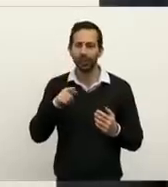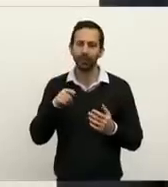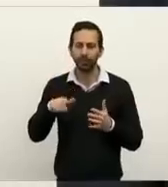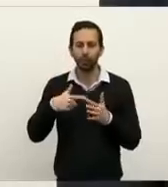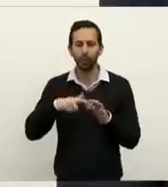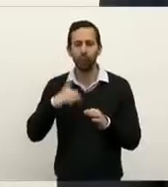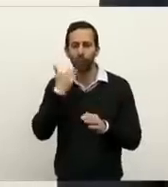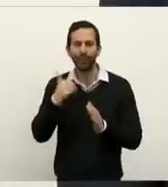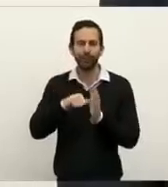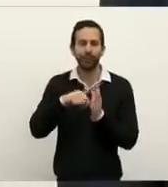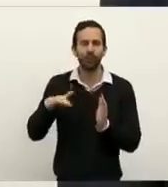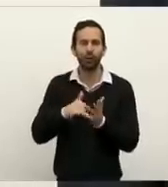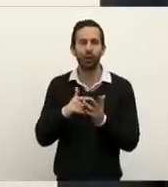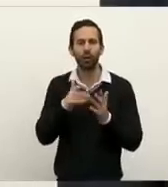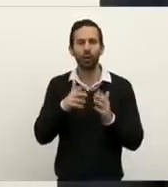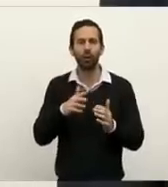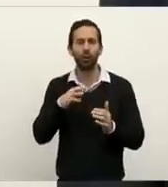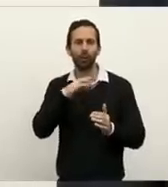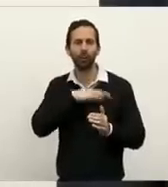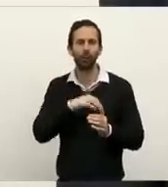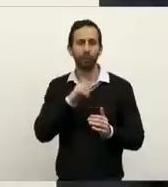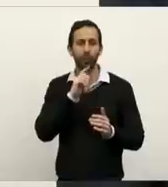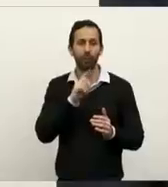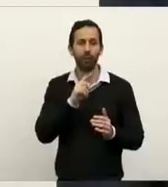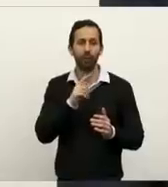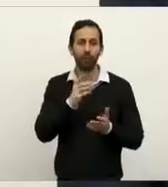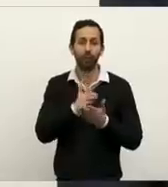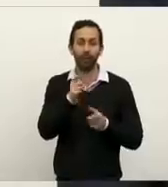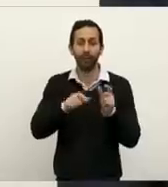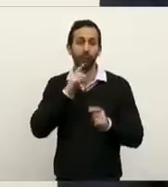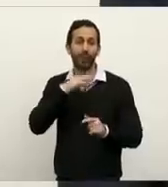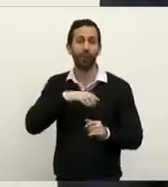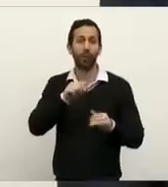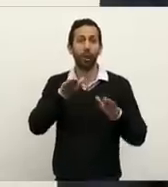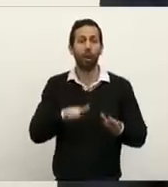So a lot of participants will benefit from low-cost equipment, and we've certainly found